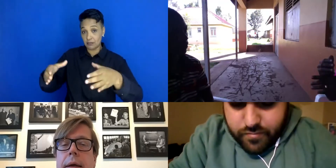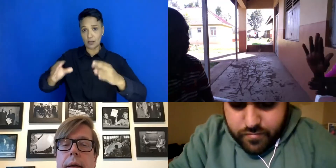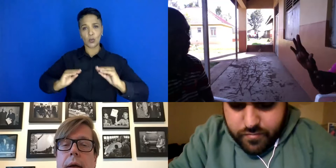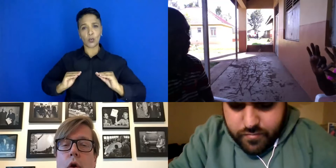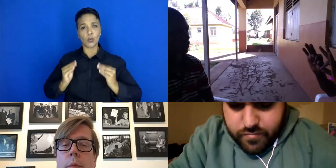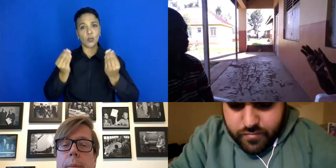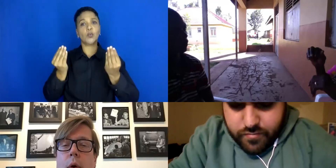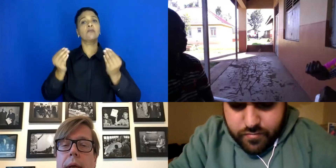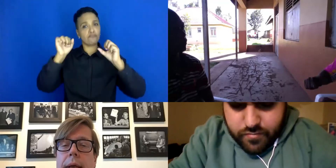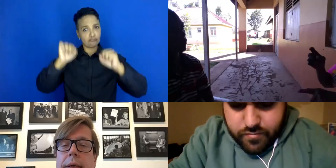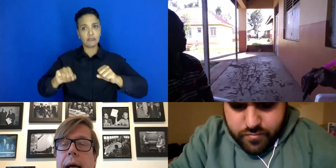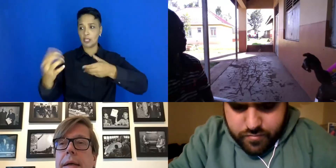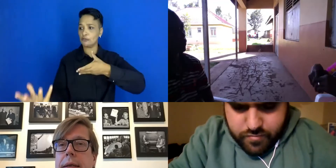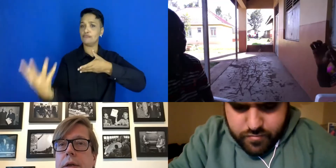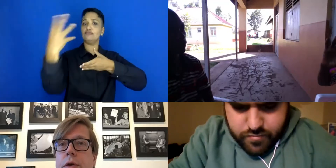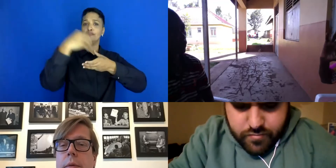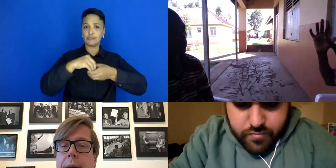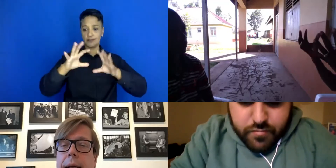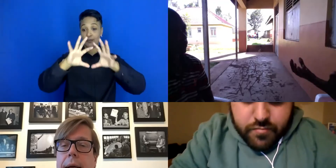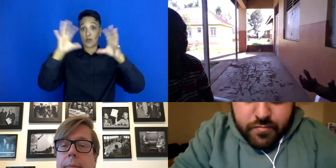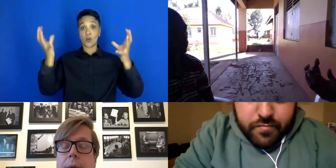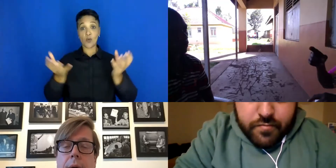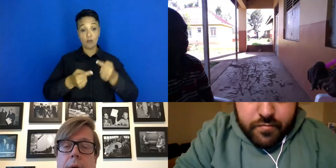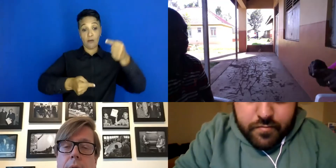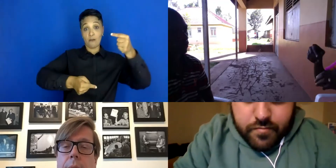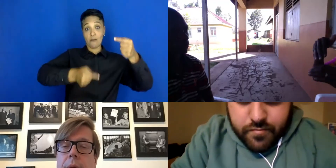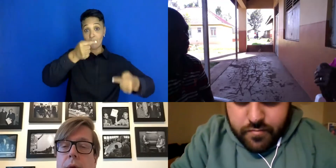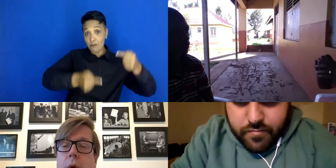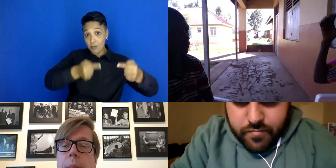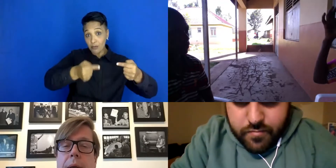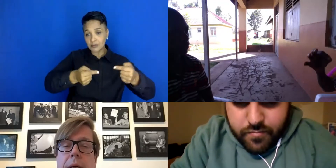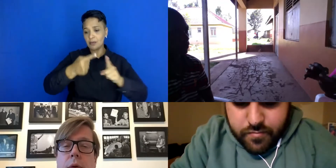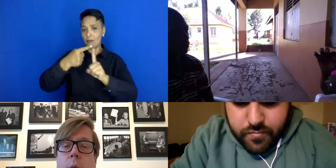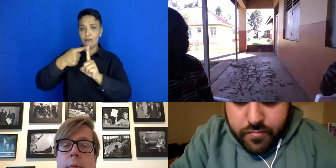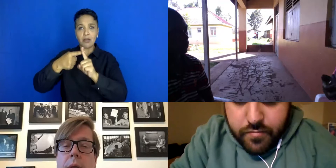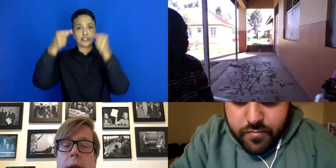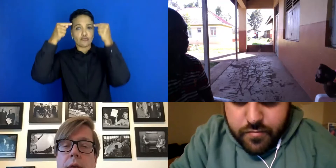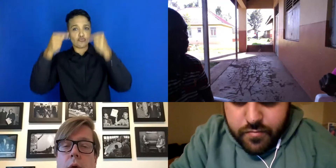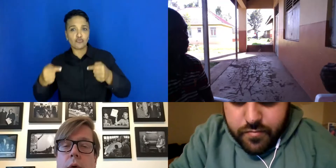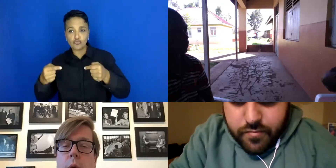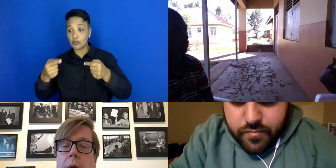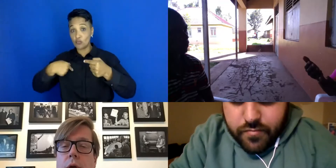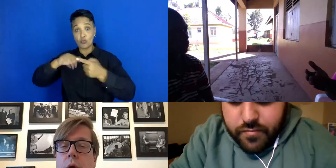in the global politics and decision making i am therefore pleased to witness the continuation